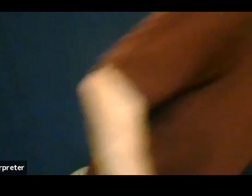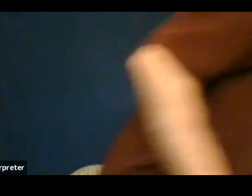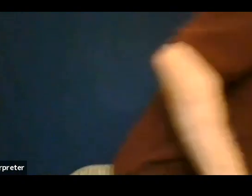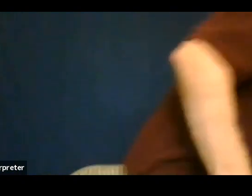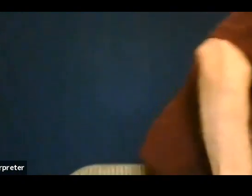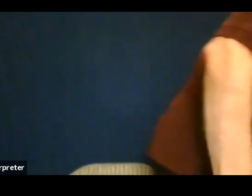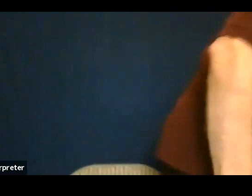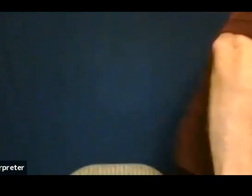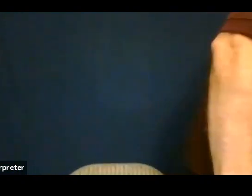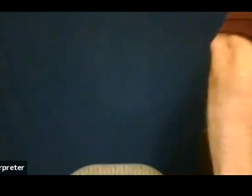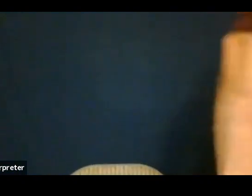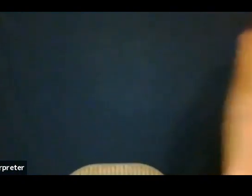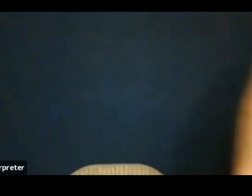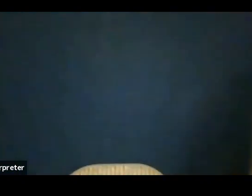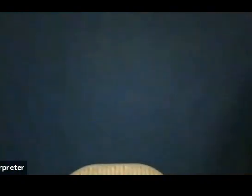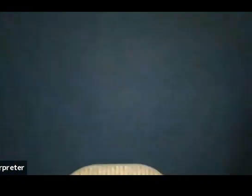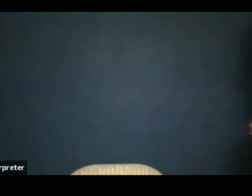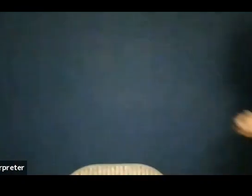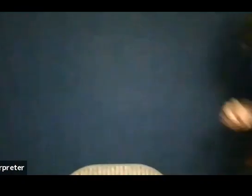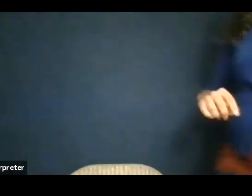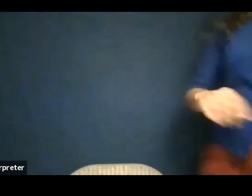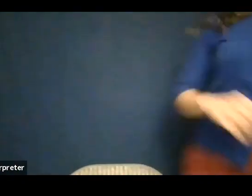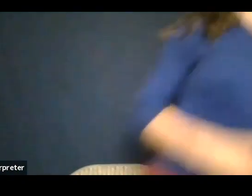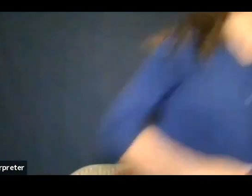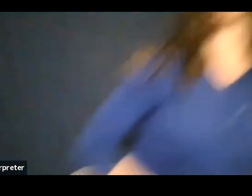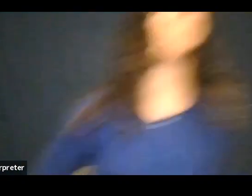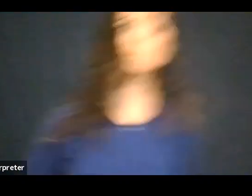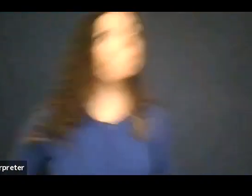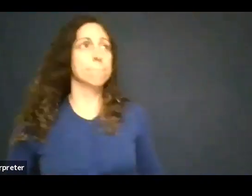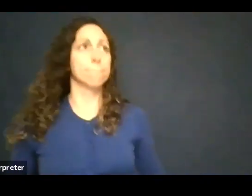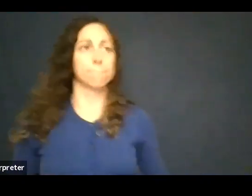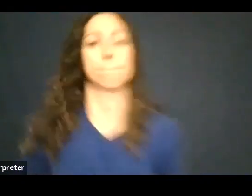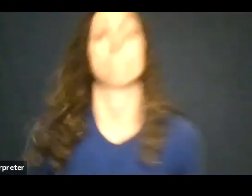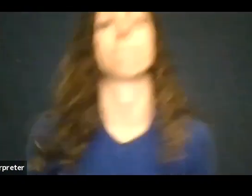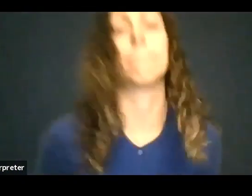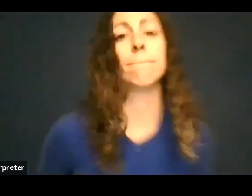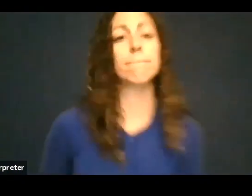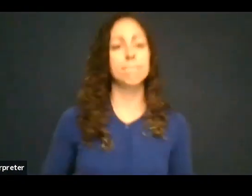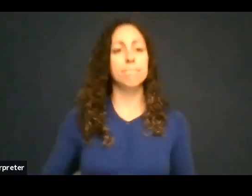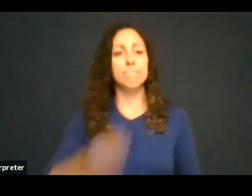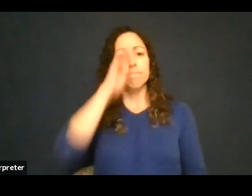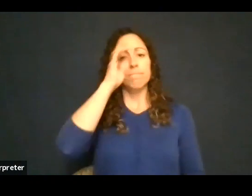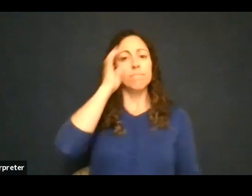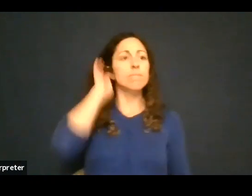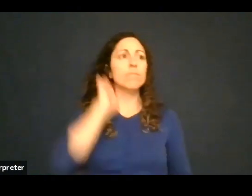of the questions we got from the audience, which was, will research on USH1F--